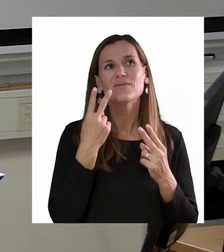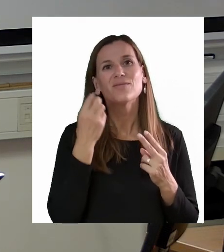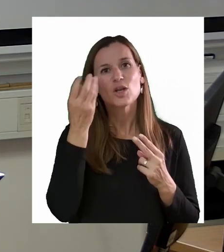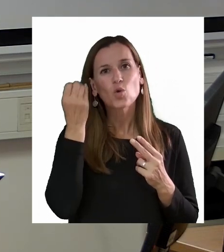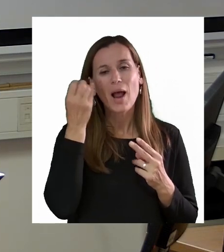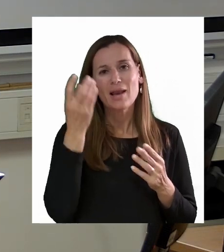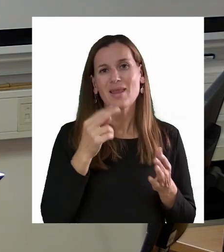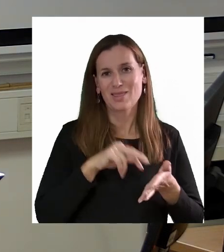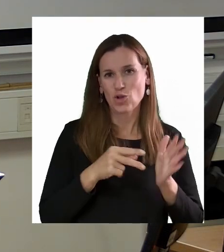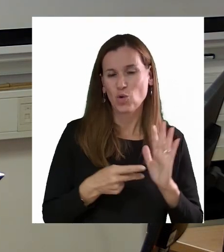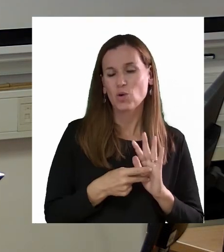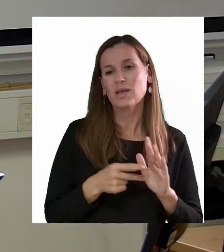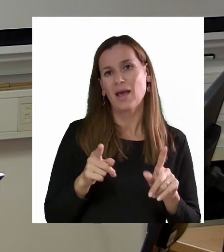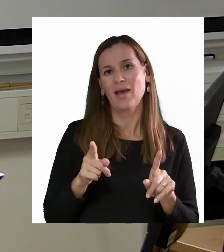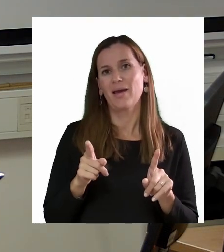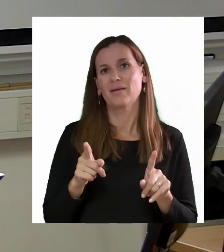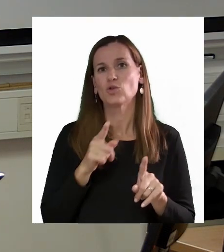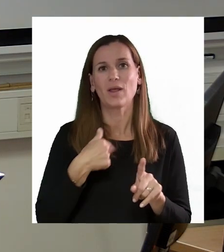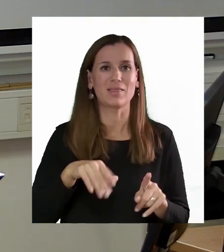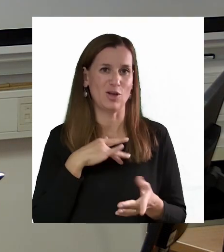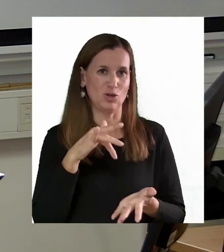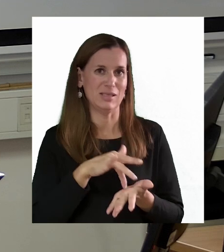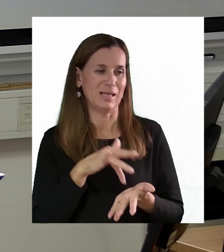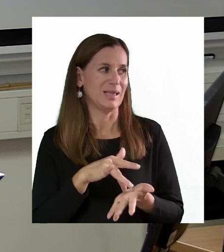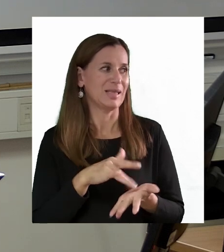This is our centre where you can see the photos.